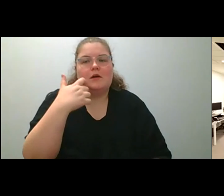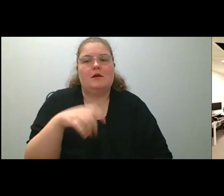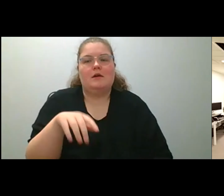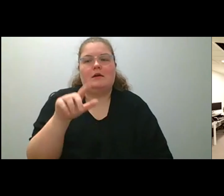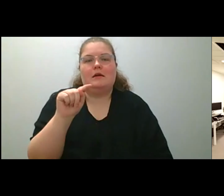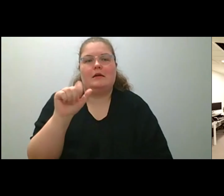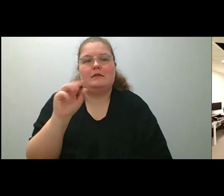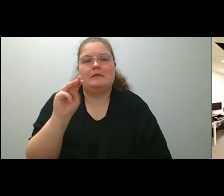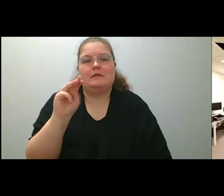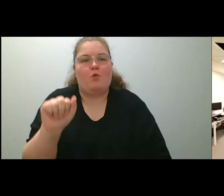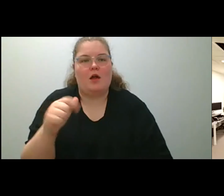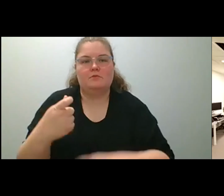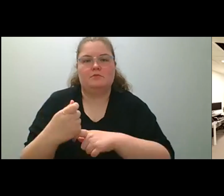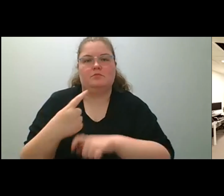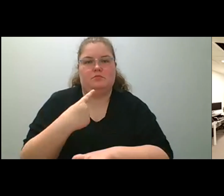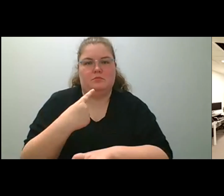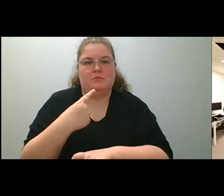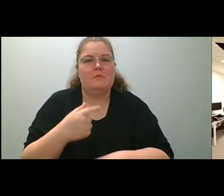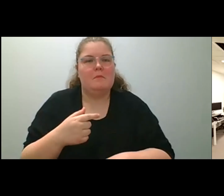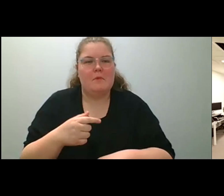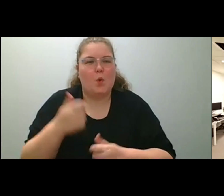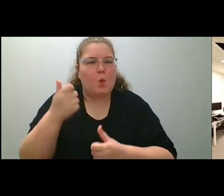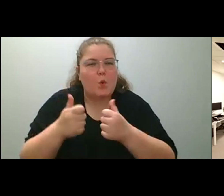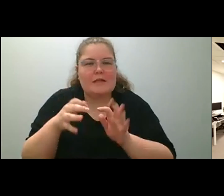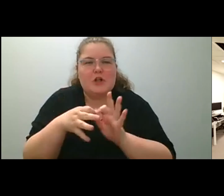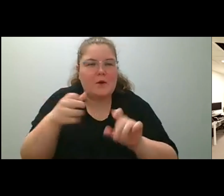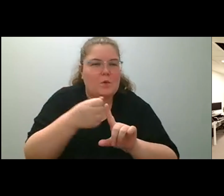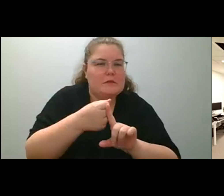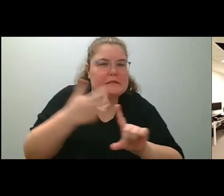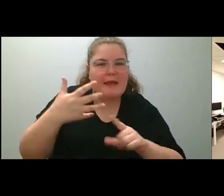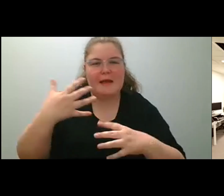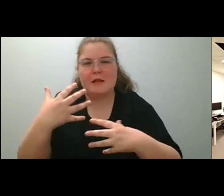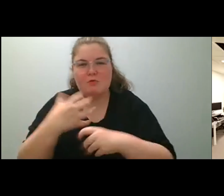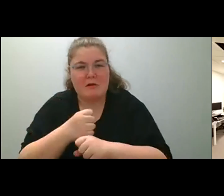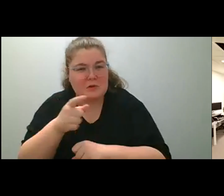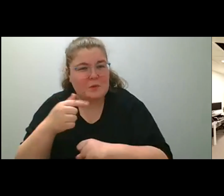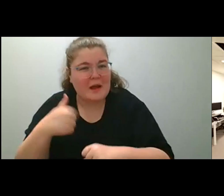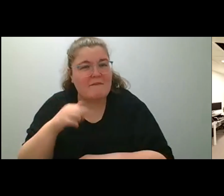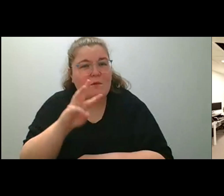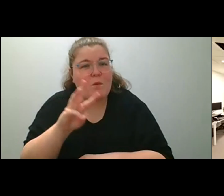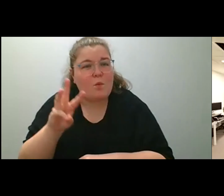which languages expand or contract? Is there a website that explains this? What would you recommend?